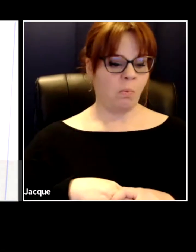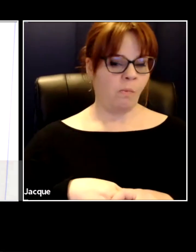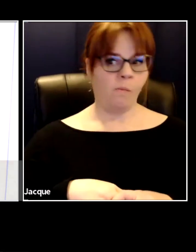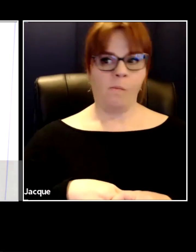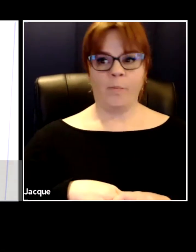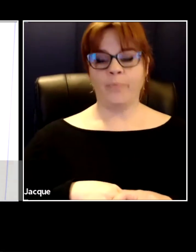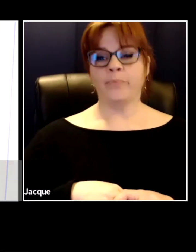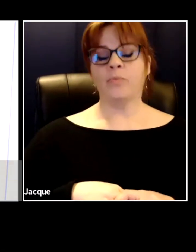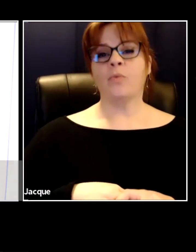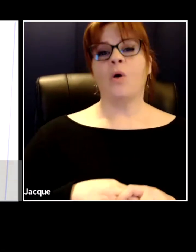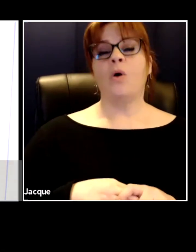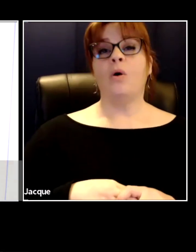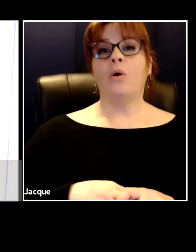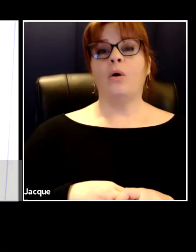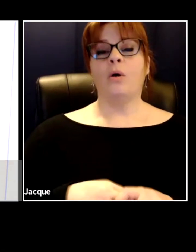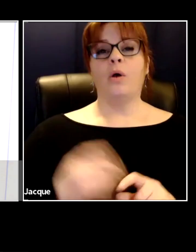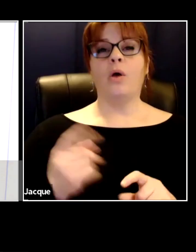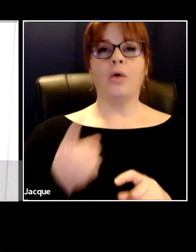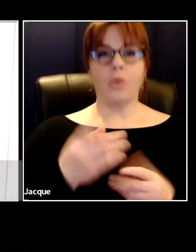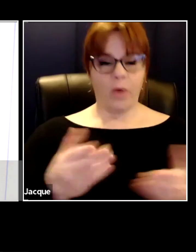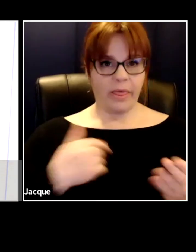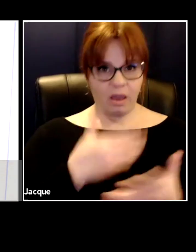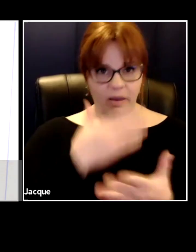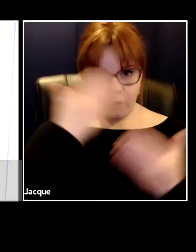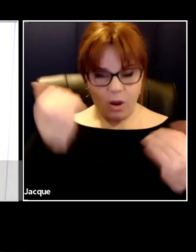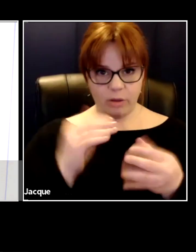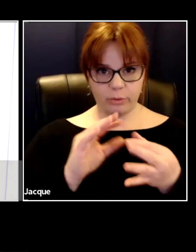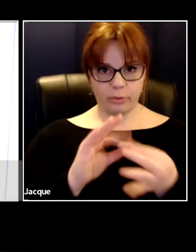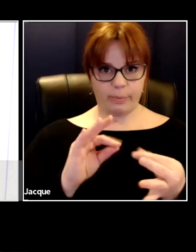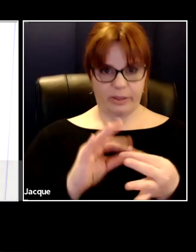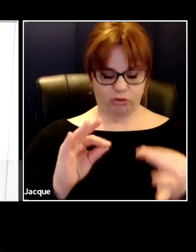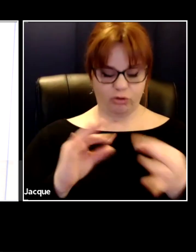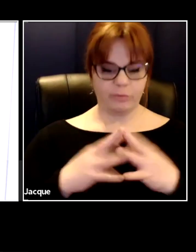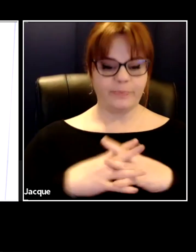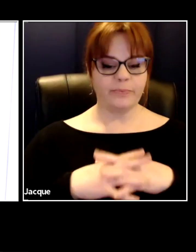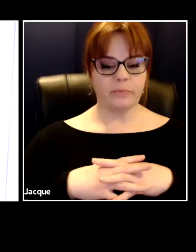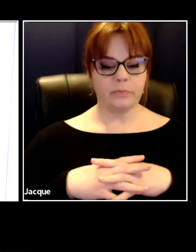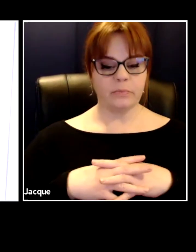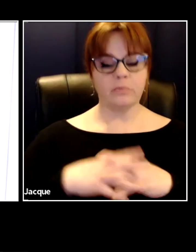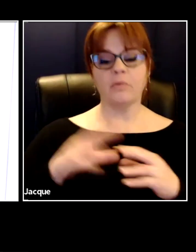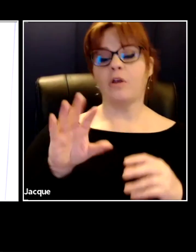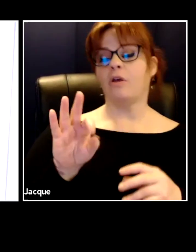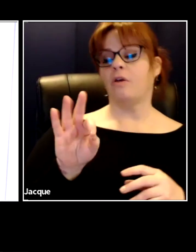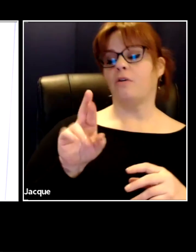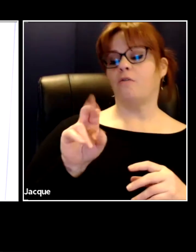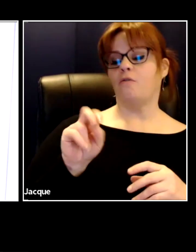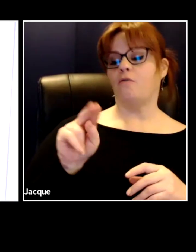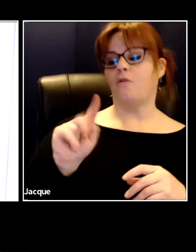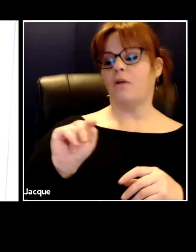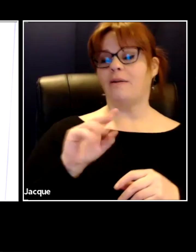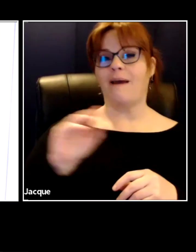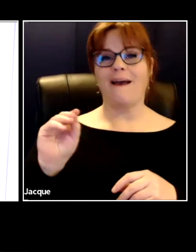One thing I forgot to mention was that Front and Centered um sent us their brand new edition